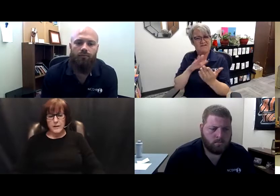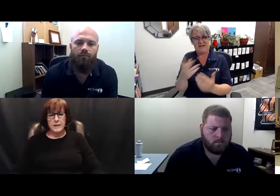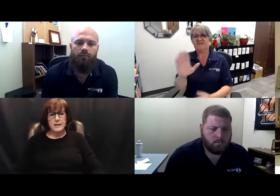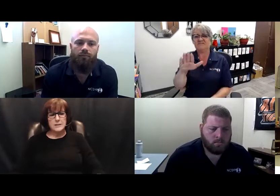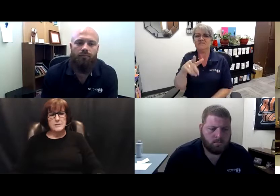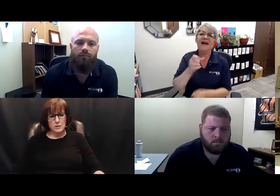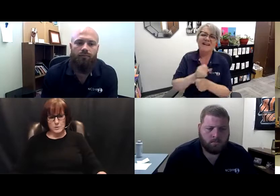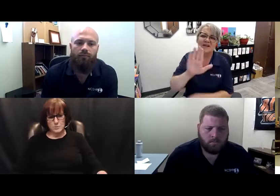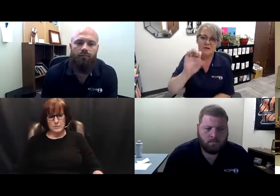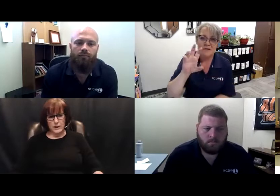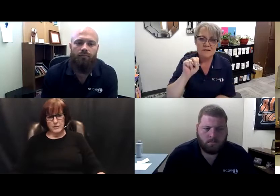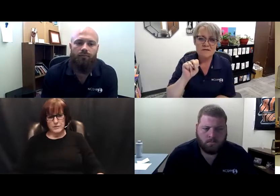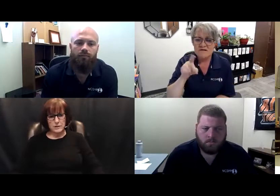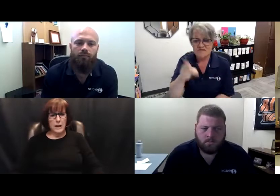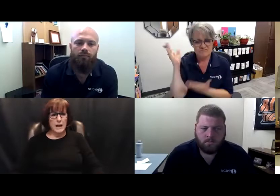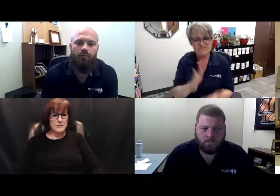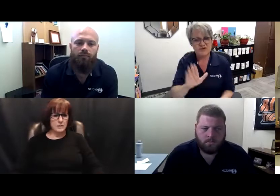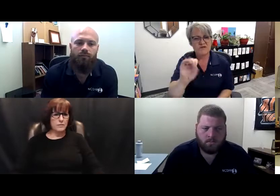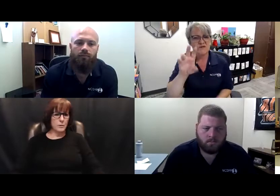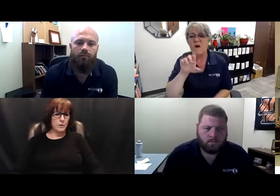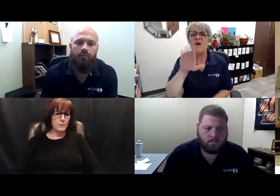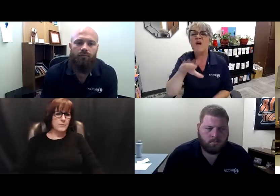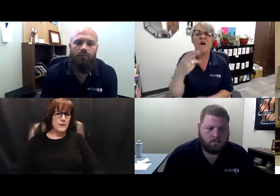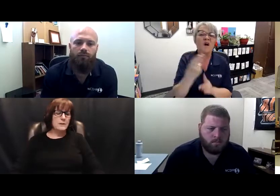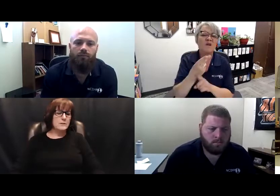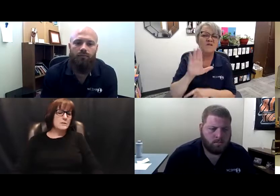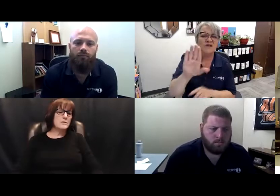It is those providers that you're asking for